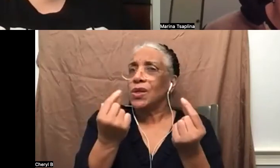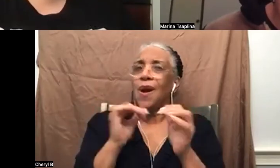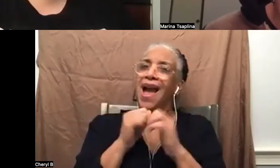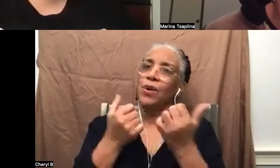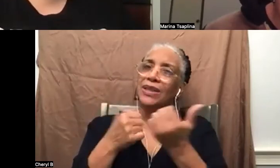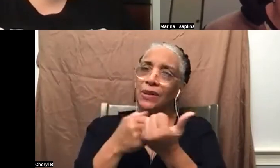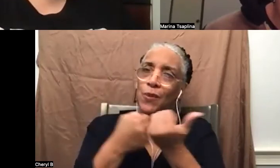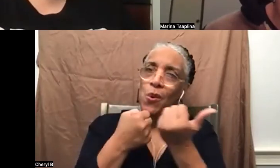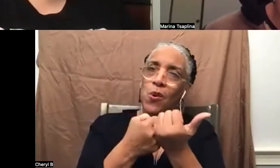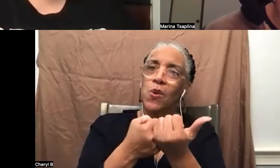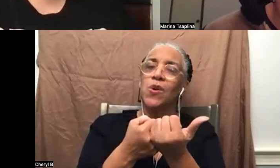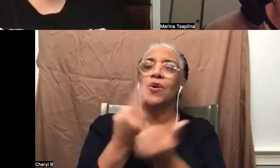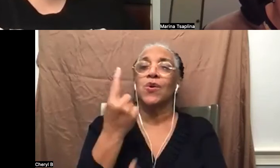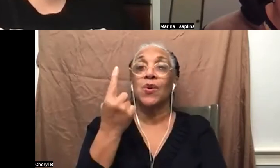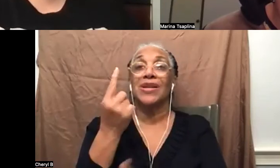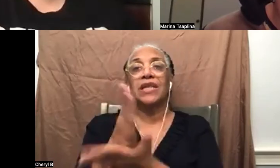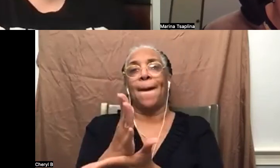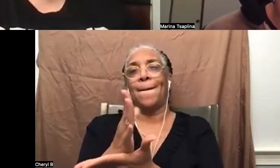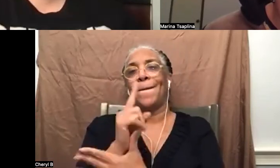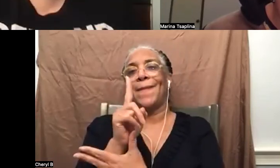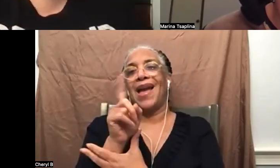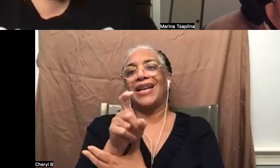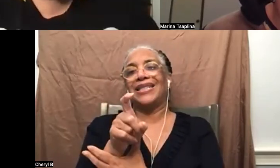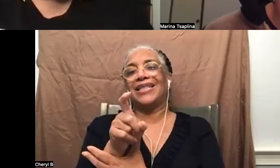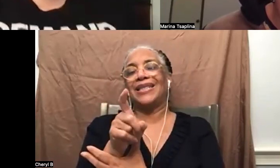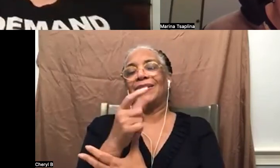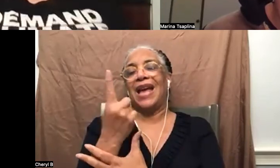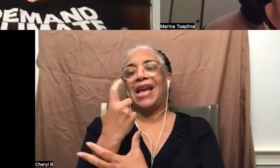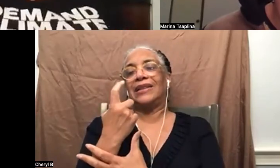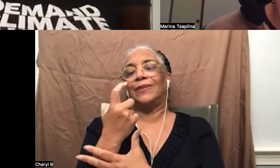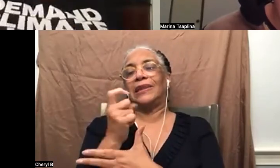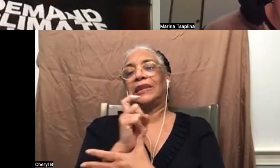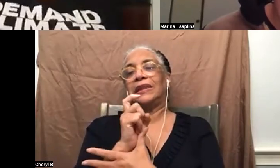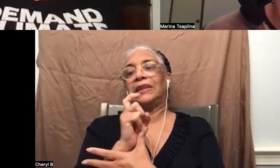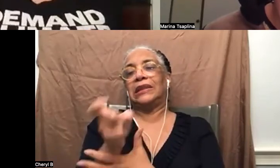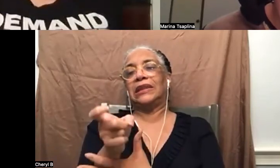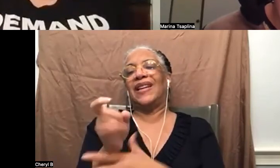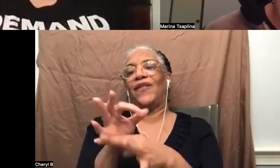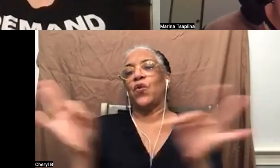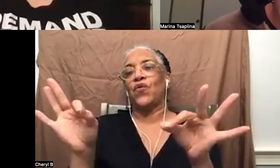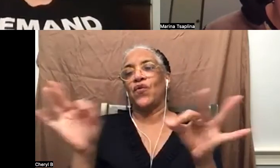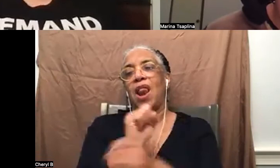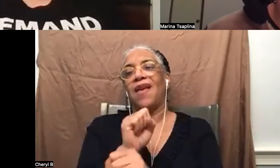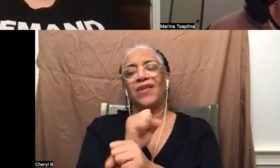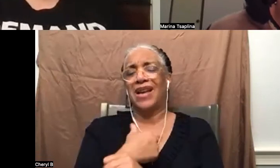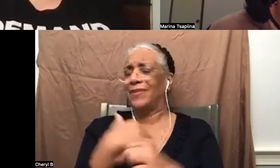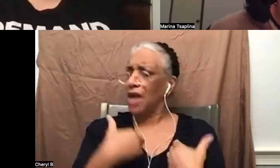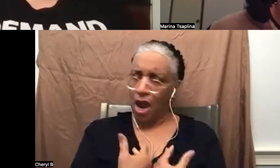support? One, stop asking me to give free labor. I'm tired. I'm busy. I'm in a lot of pain and